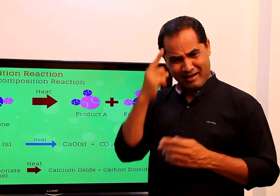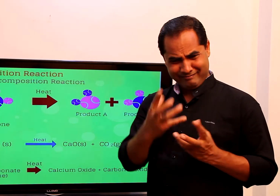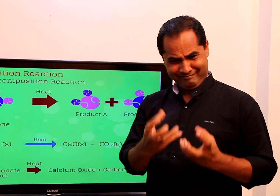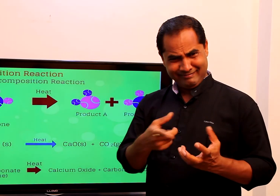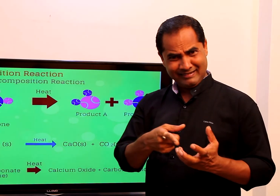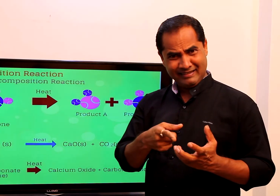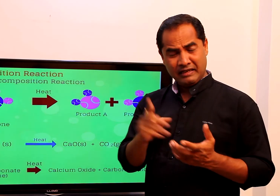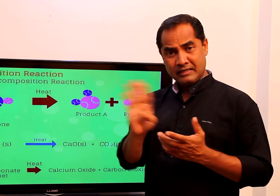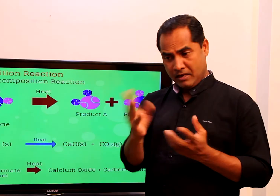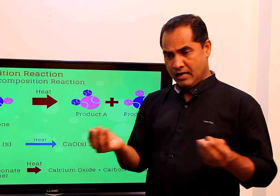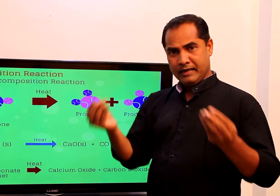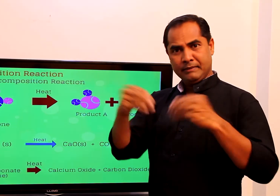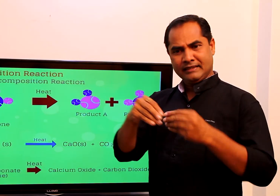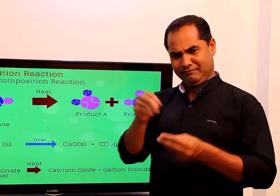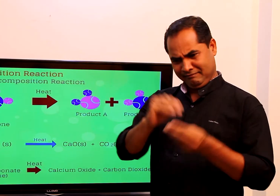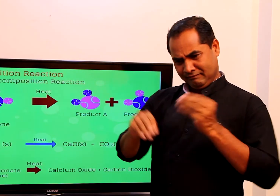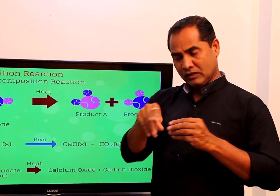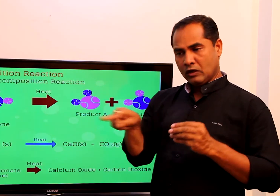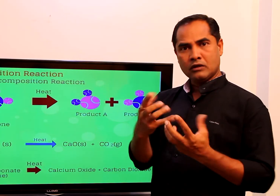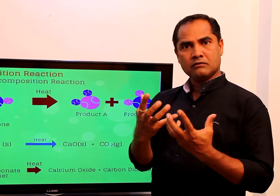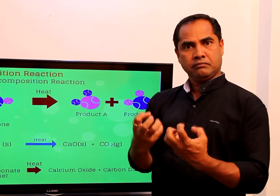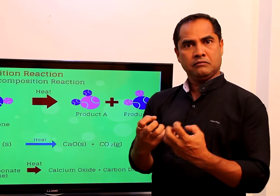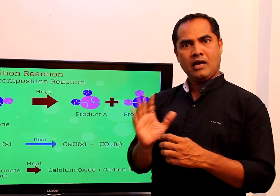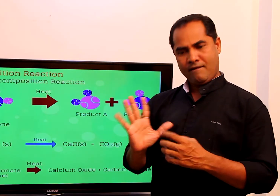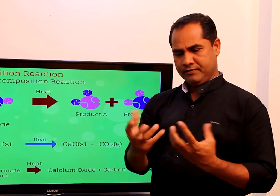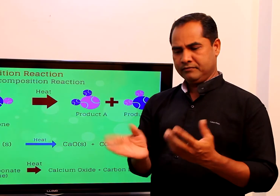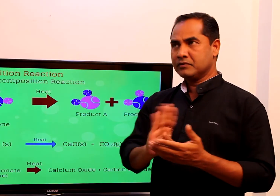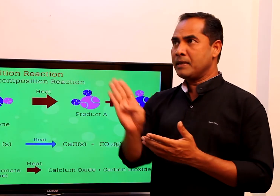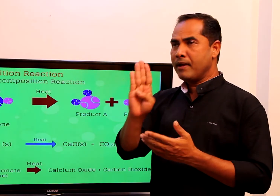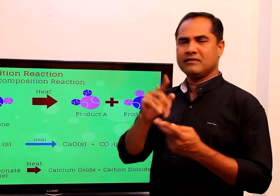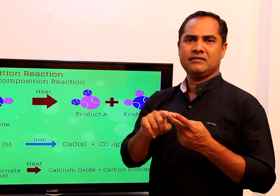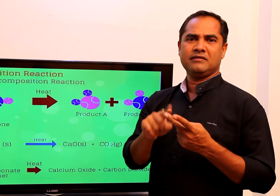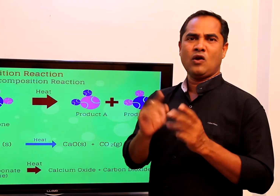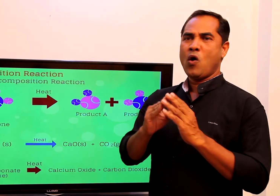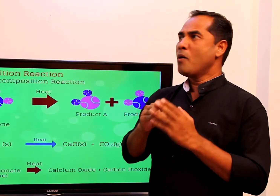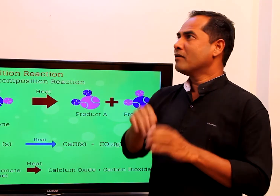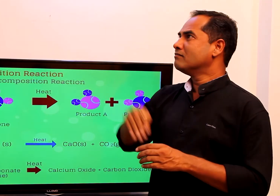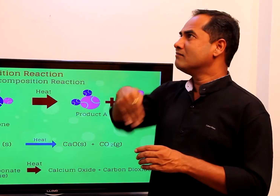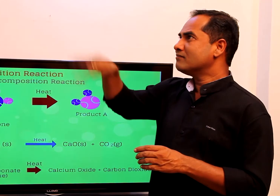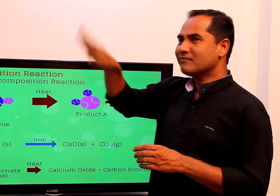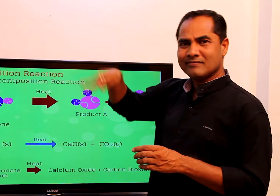in the house, popularly known as Lime.